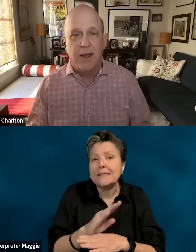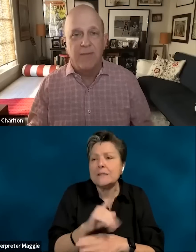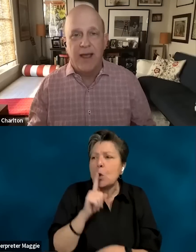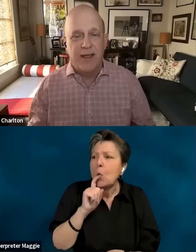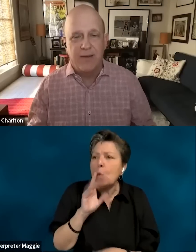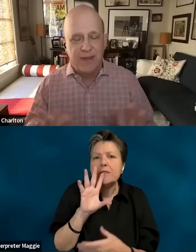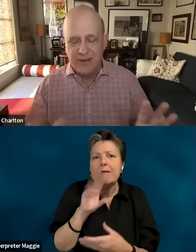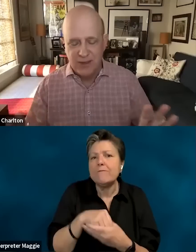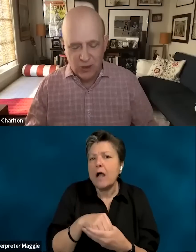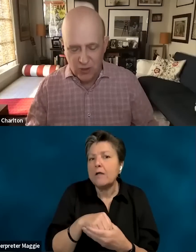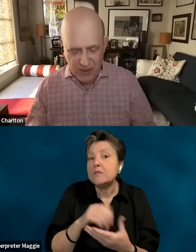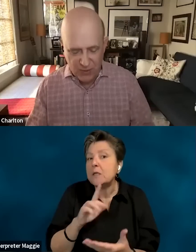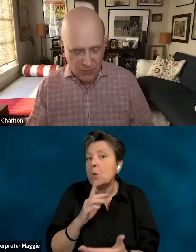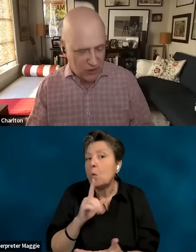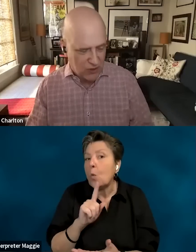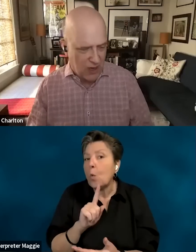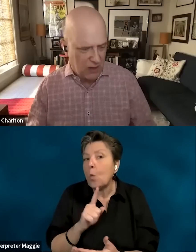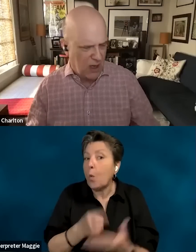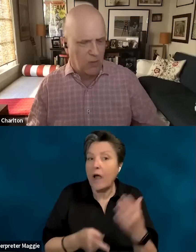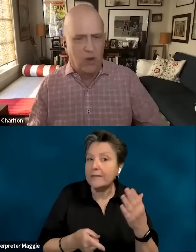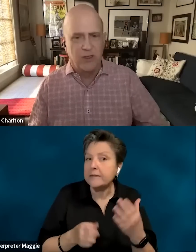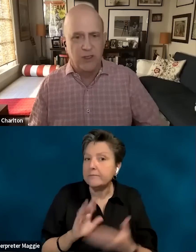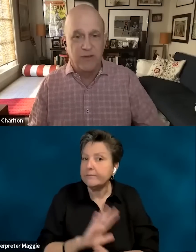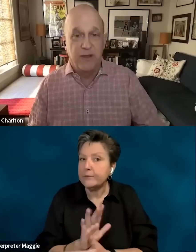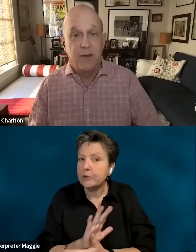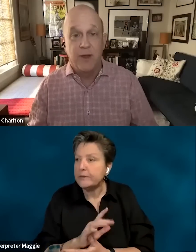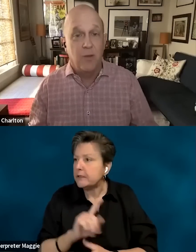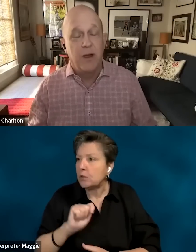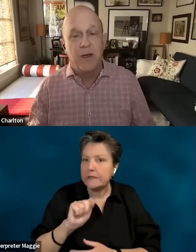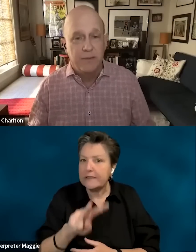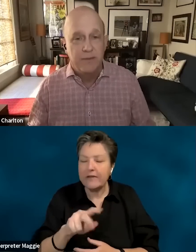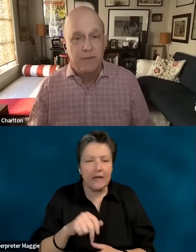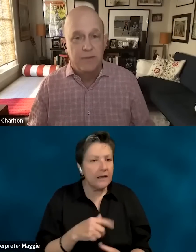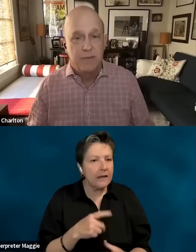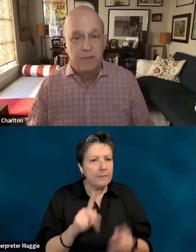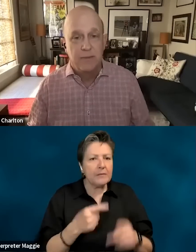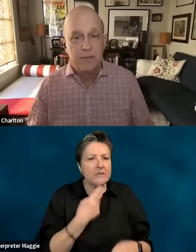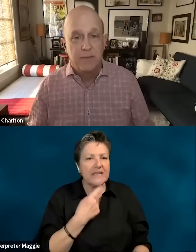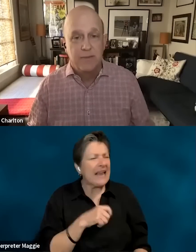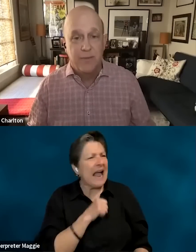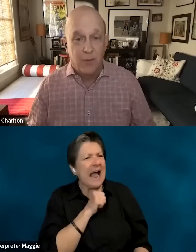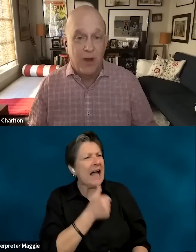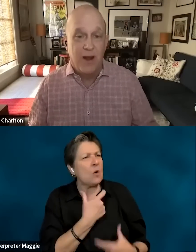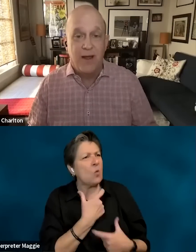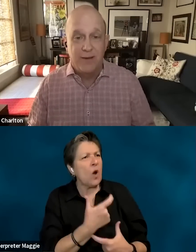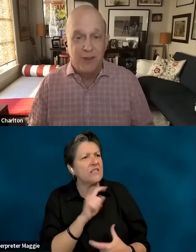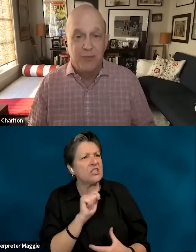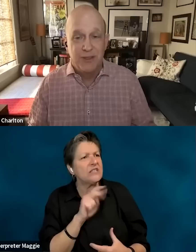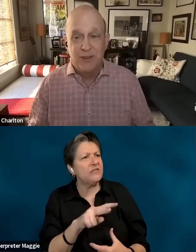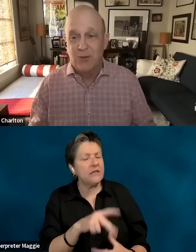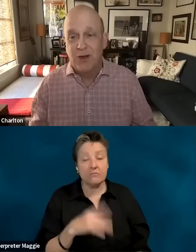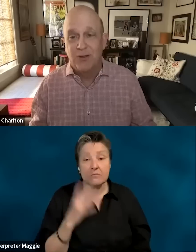Like there's a term people always throw out, "Oh, I don't watch TV." I'm like, "Why not? Why not? It's your business.